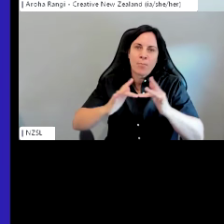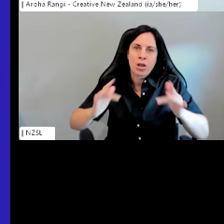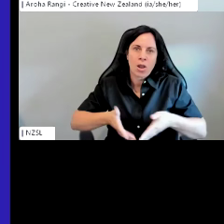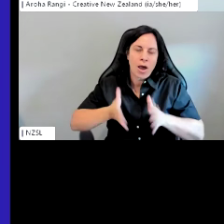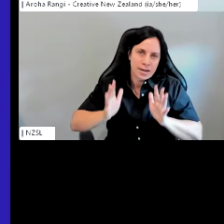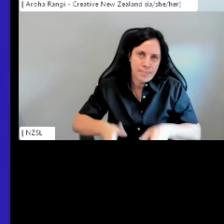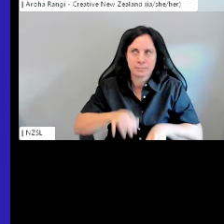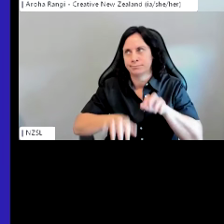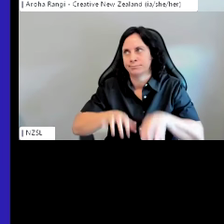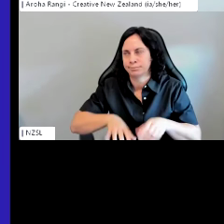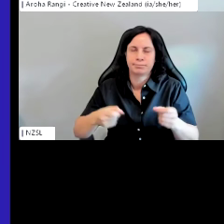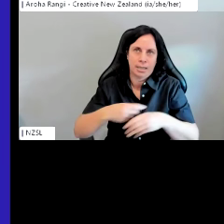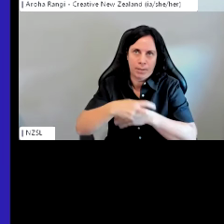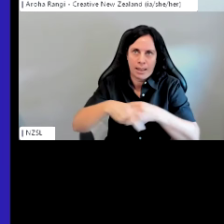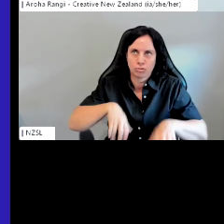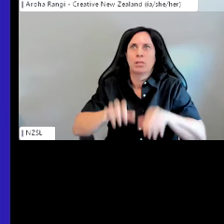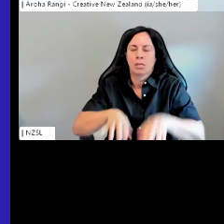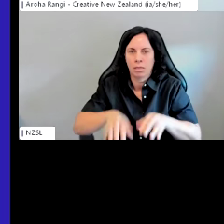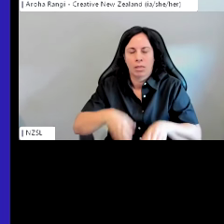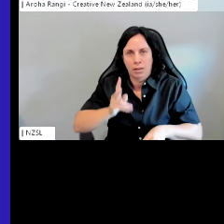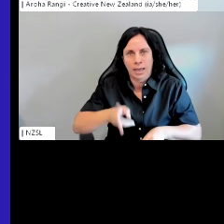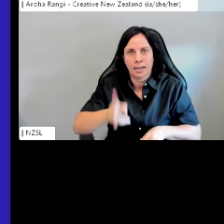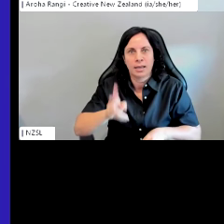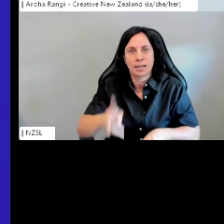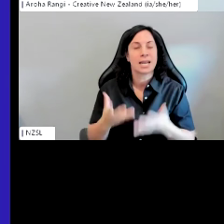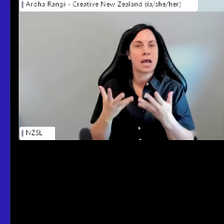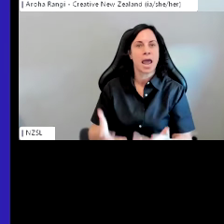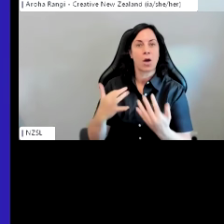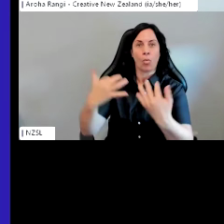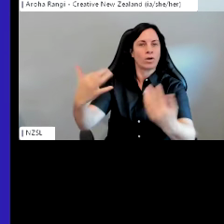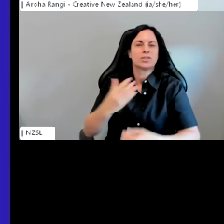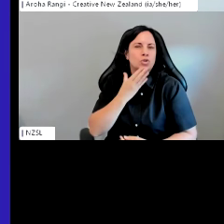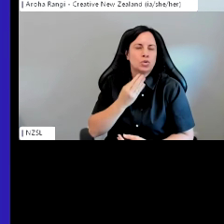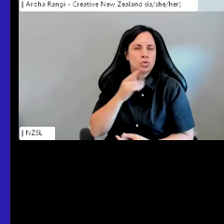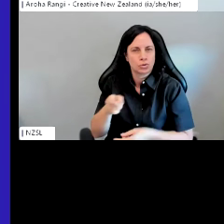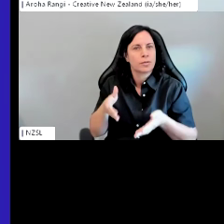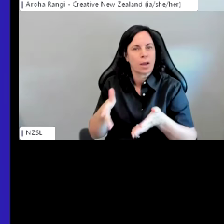address in about 10 times. So, I think people are quite used to it. Um, I've seen a lot of people